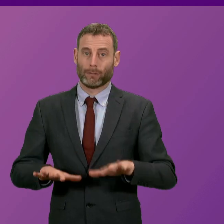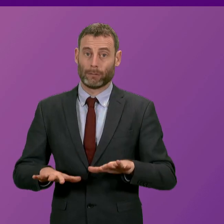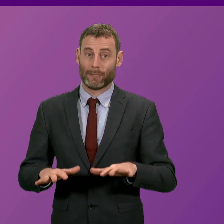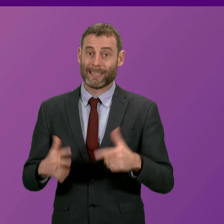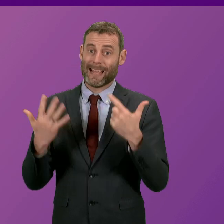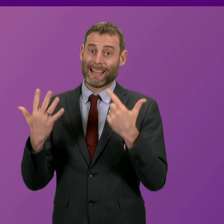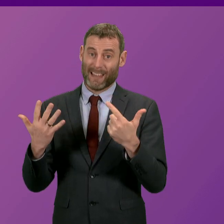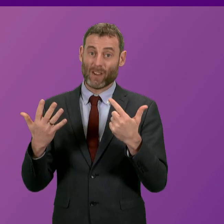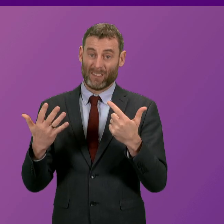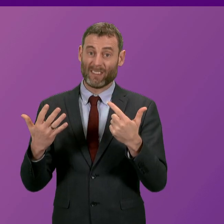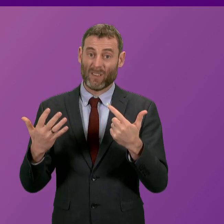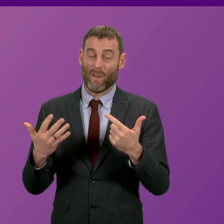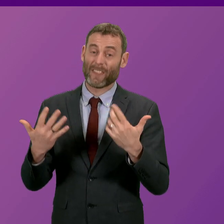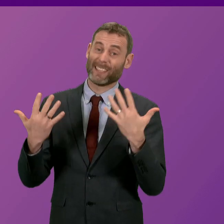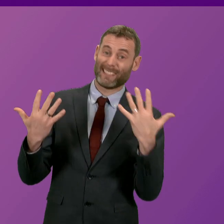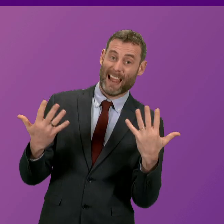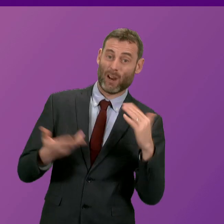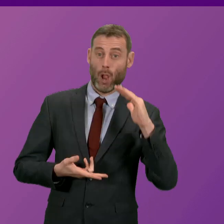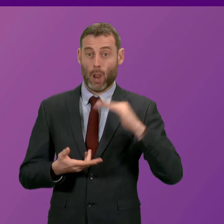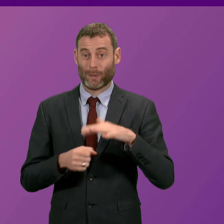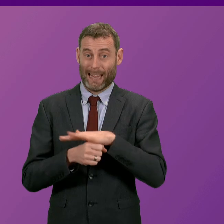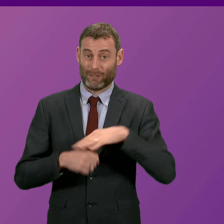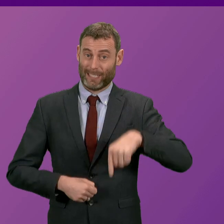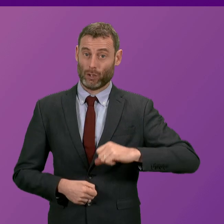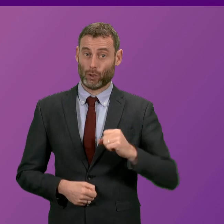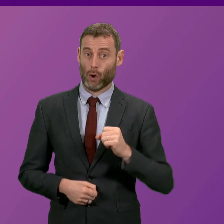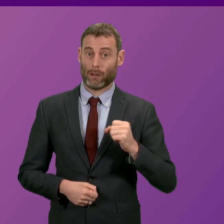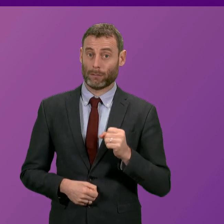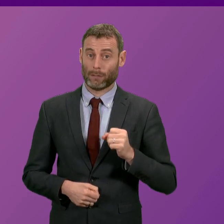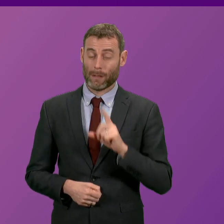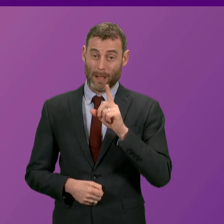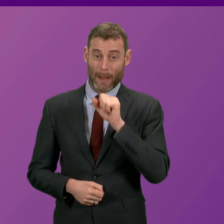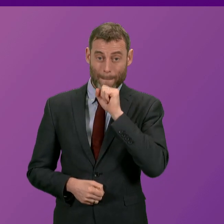Kingdom where it is lowest are in Scotland. Males do not fare much better. That all points to the